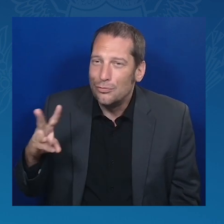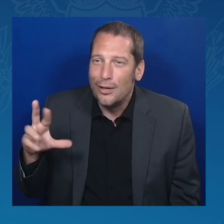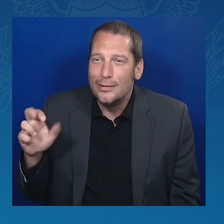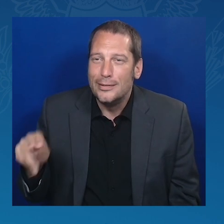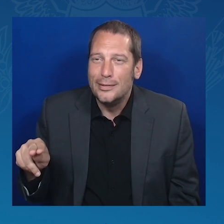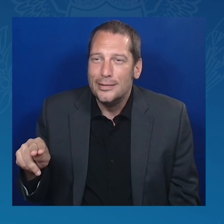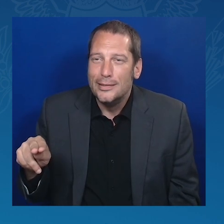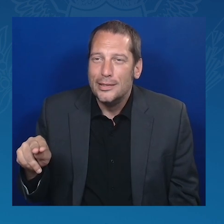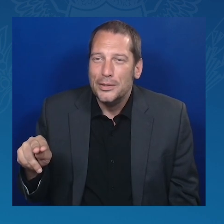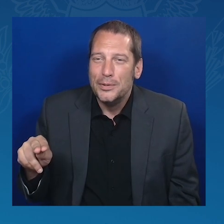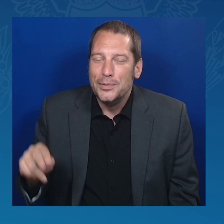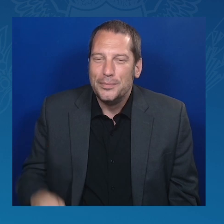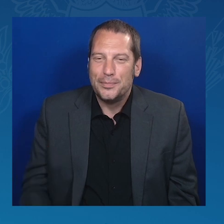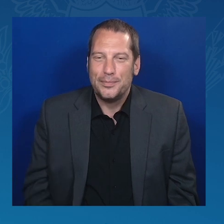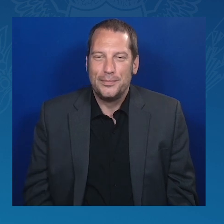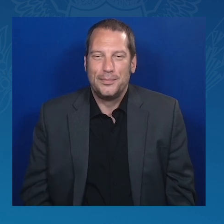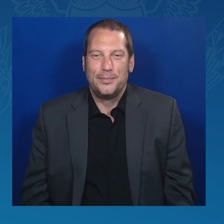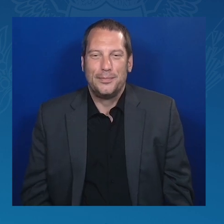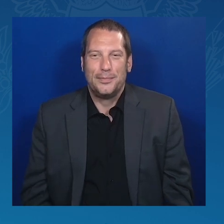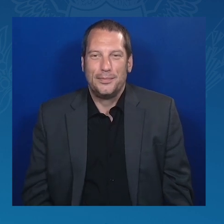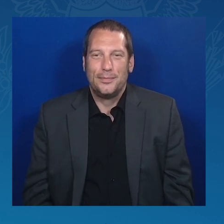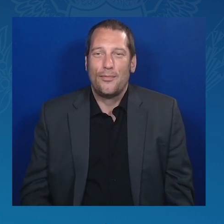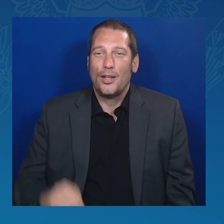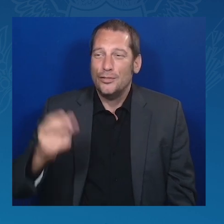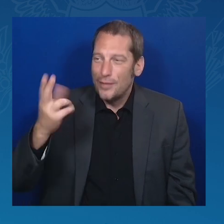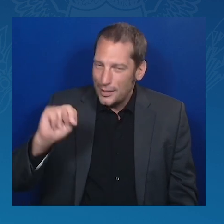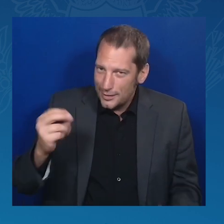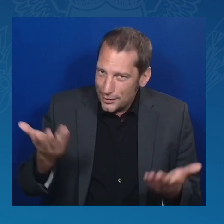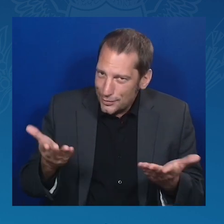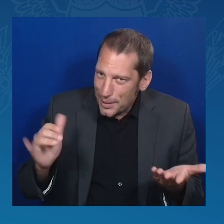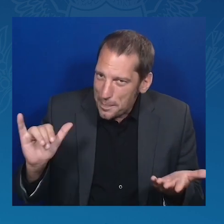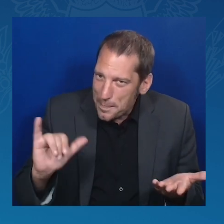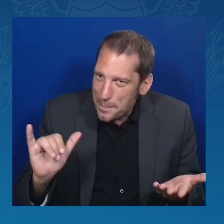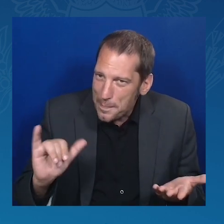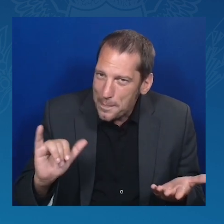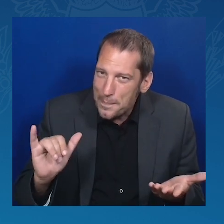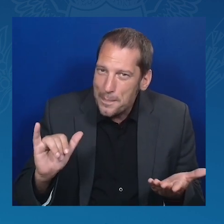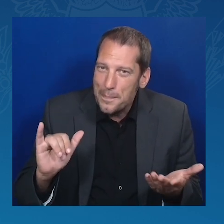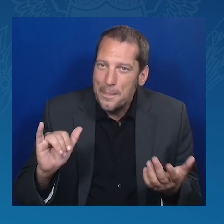John is here as well. You guys are going to be hearing from them from the front row, I'm sure.